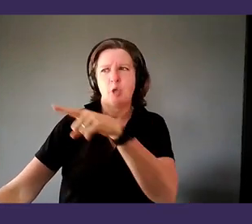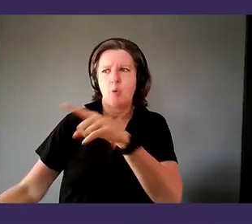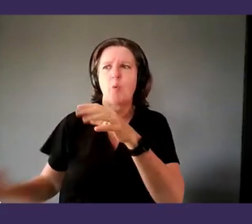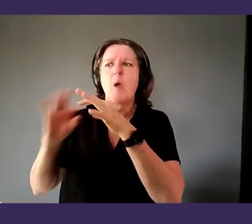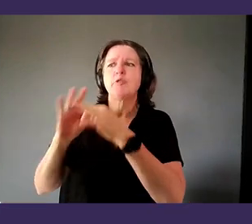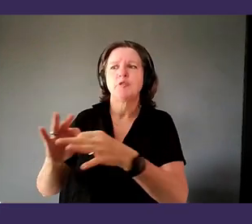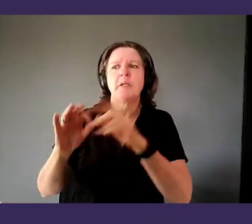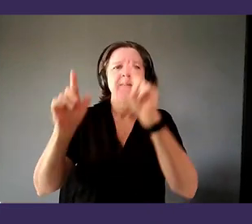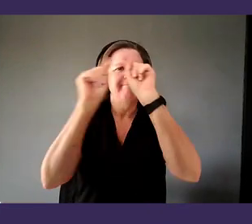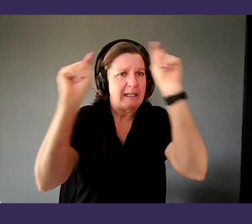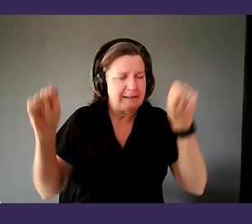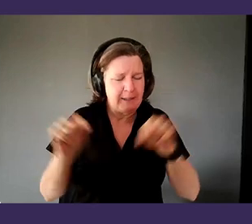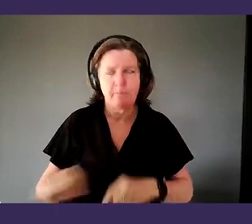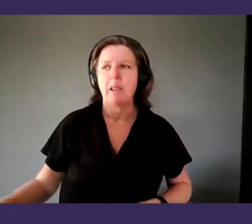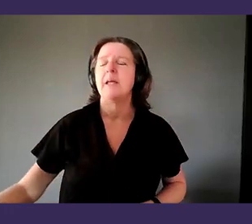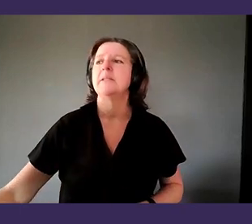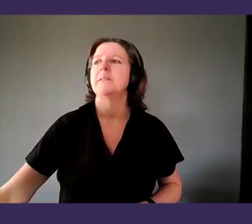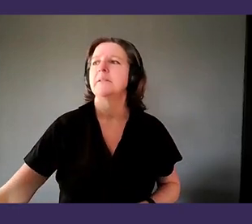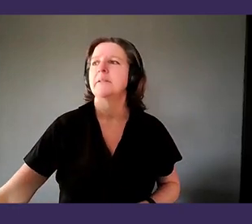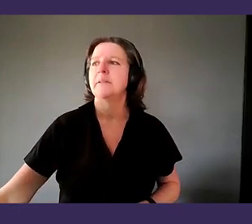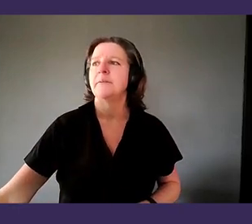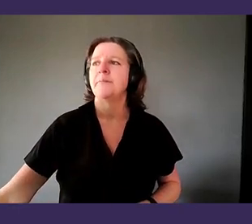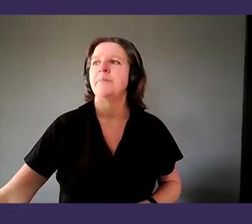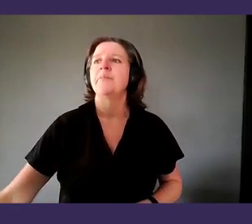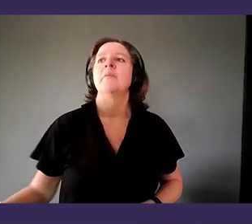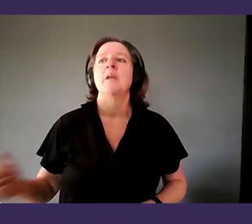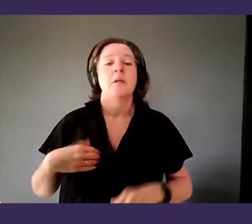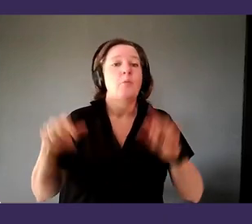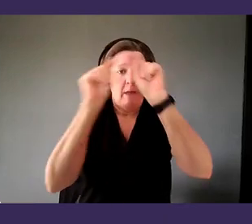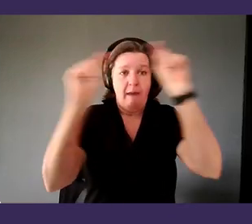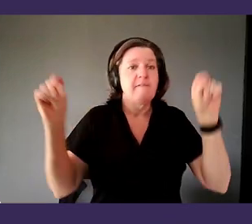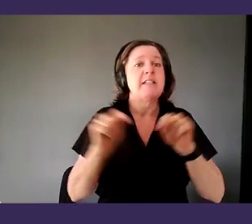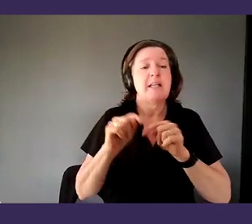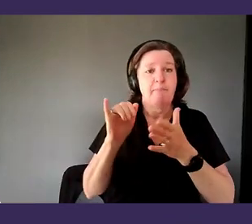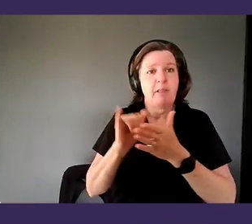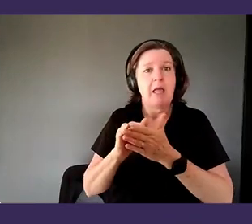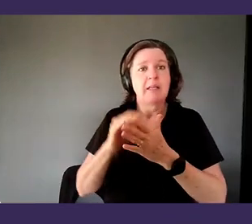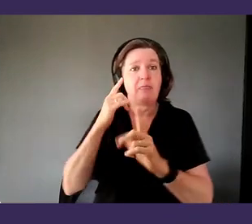And we do have a template that contains pictures. So if that is the way that the individual